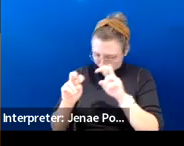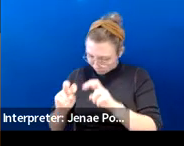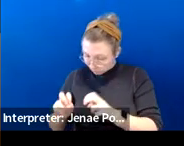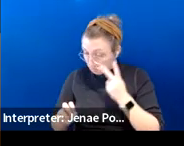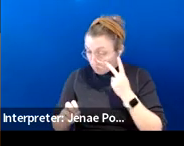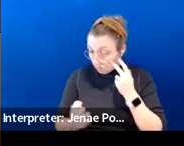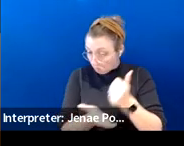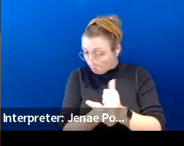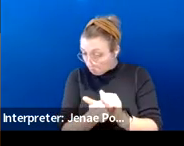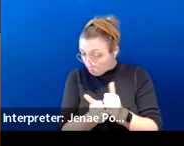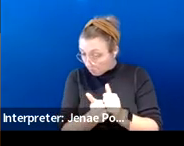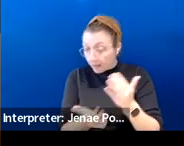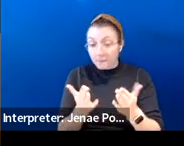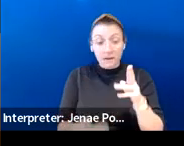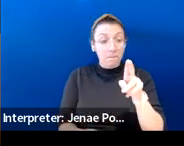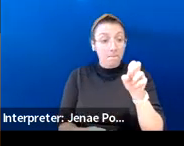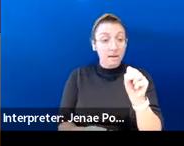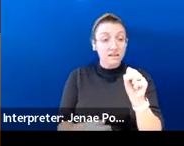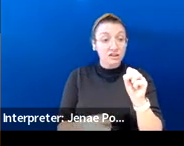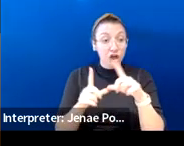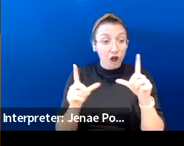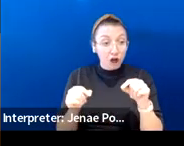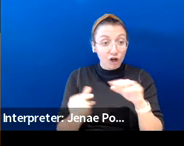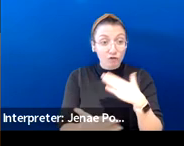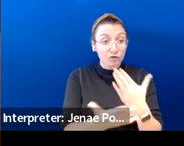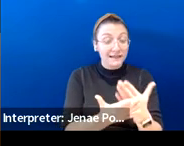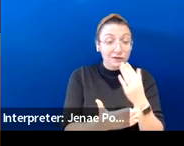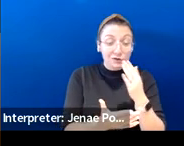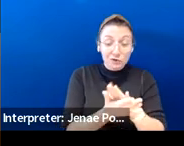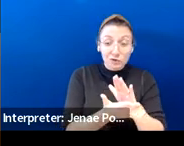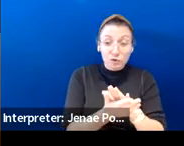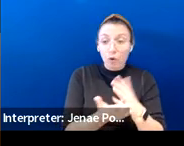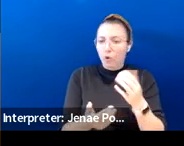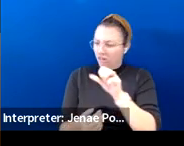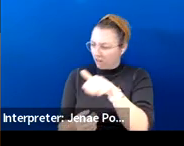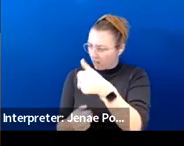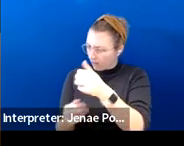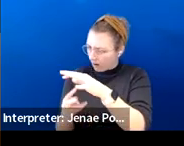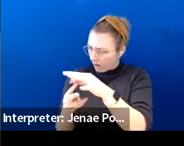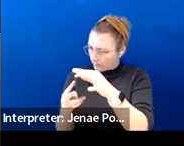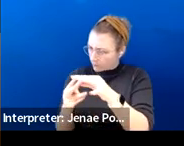Maybe give them a bus car to get to school or see other avenues to try to help them with this problem.